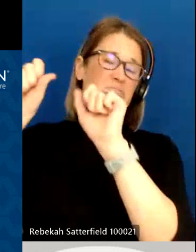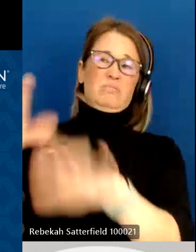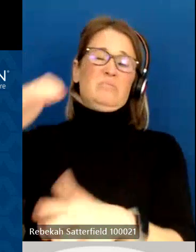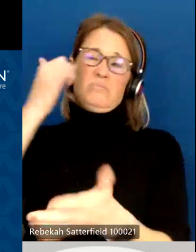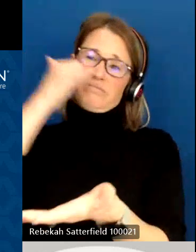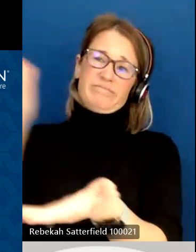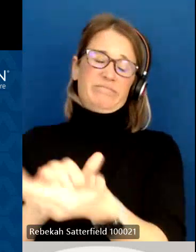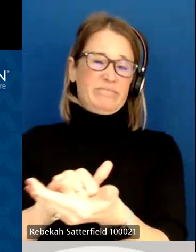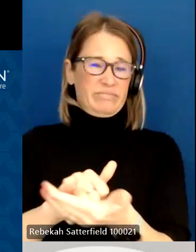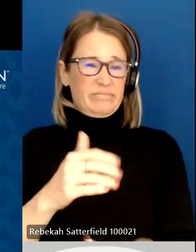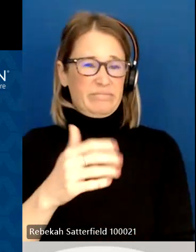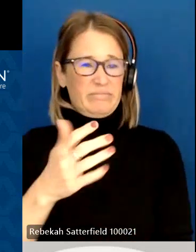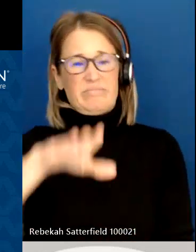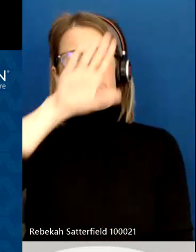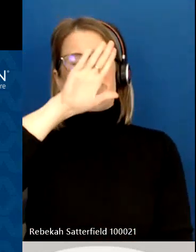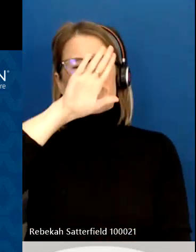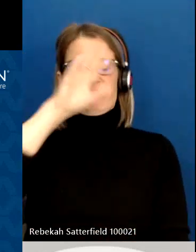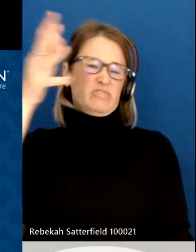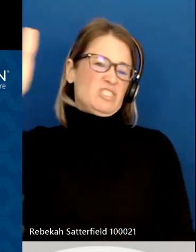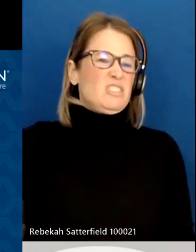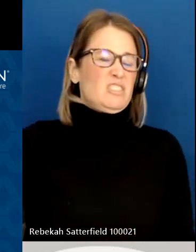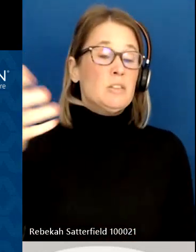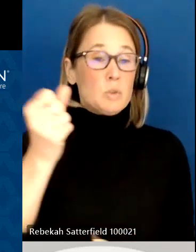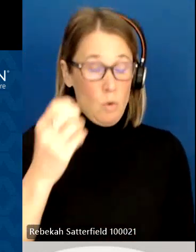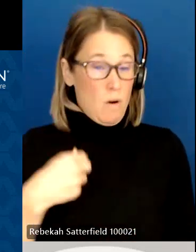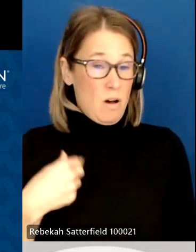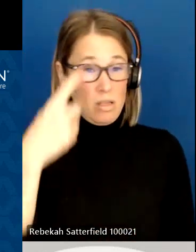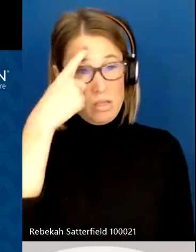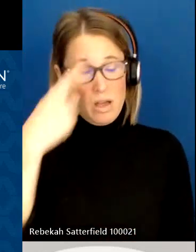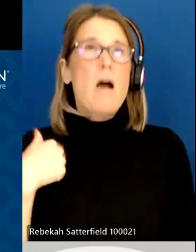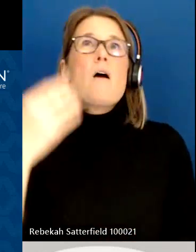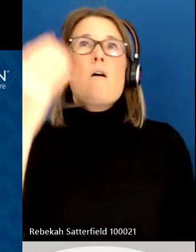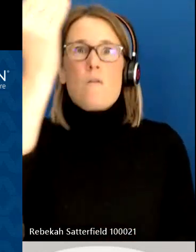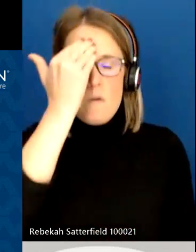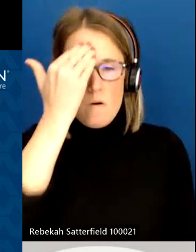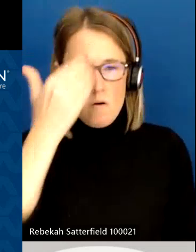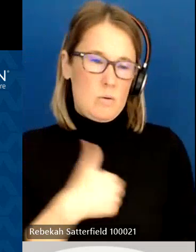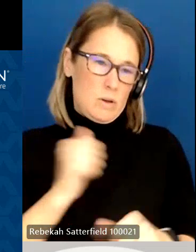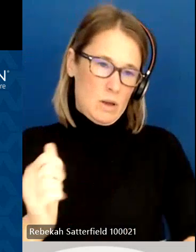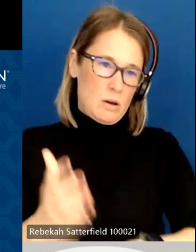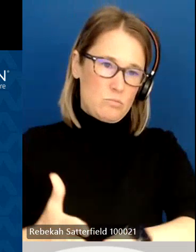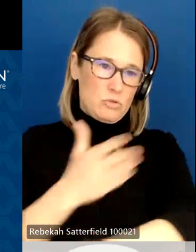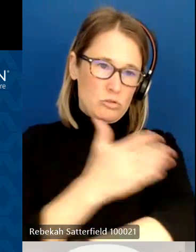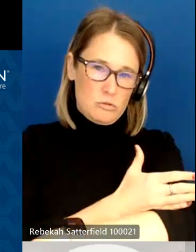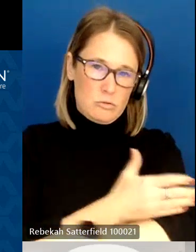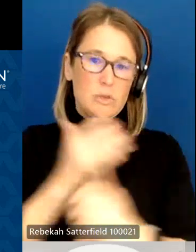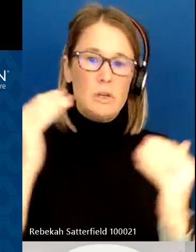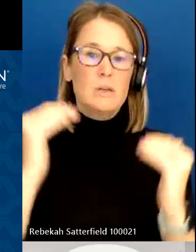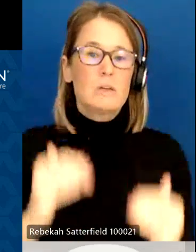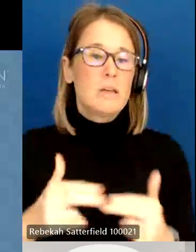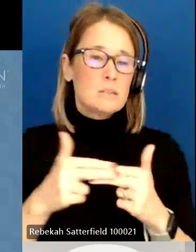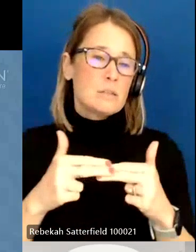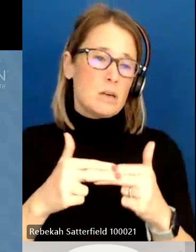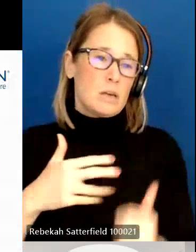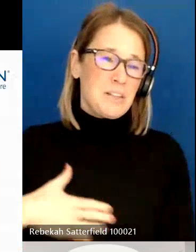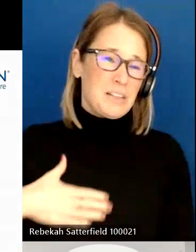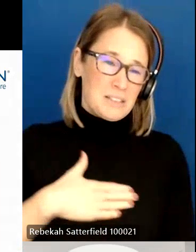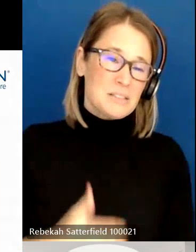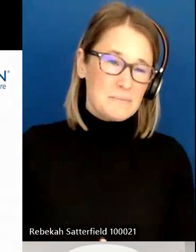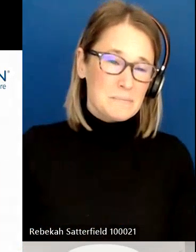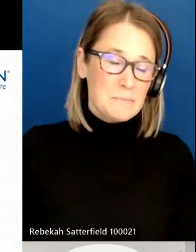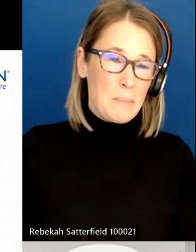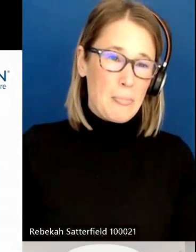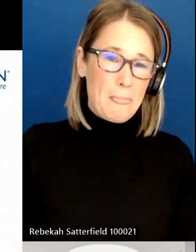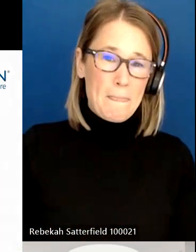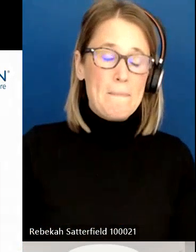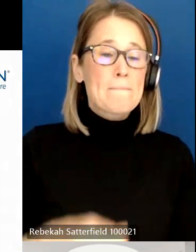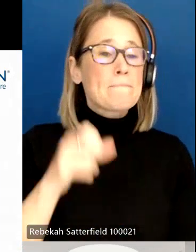and frustration but I think we I know we can do better than this um next slide please so here uh